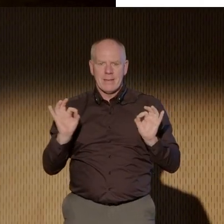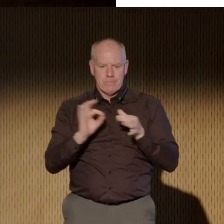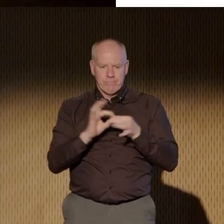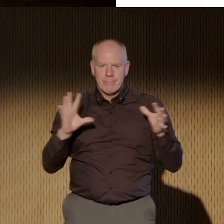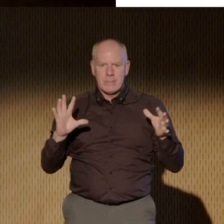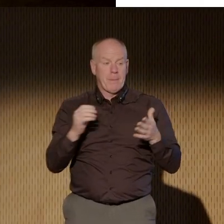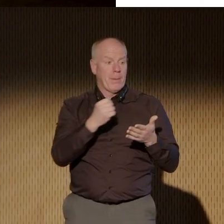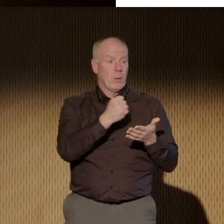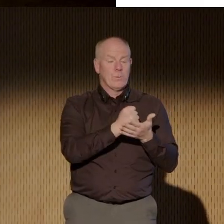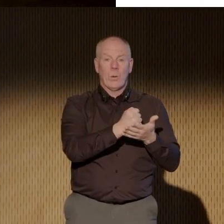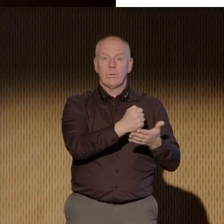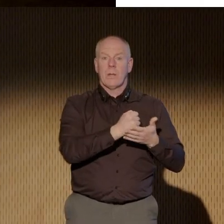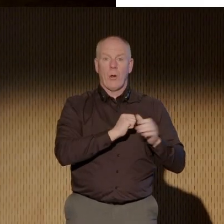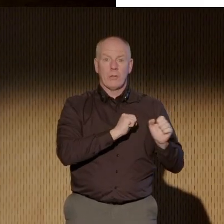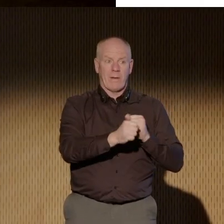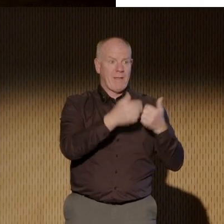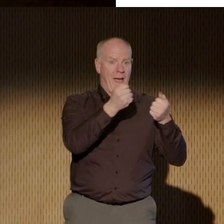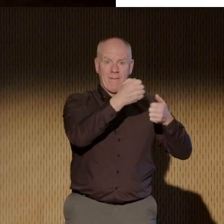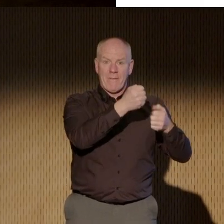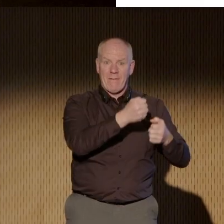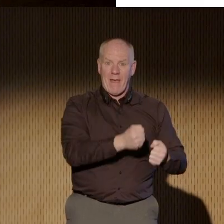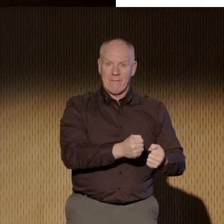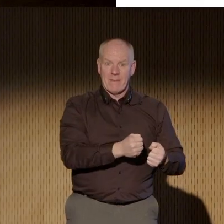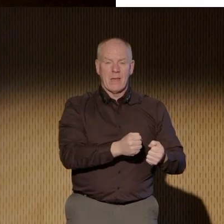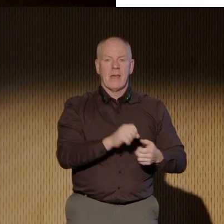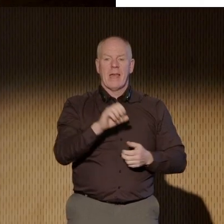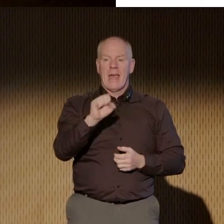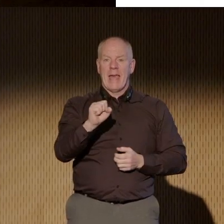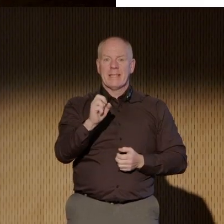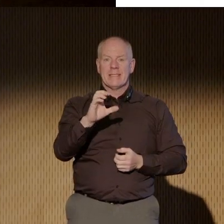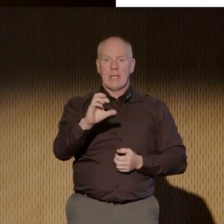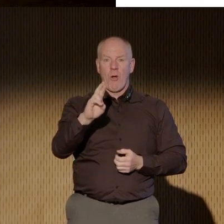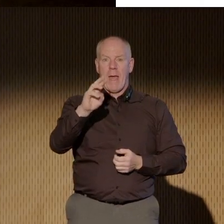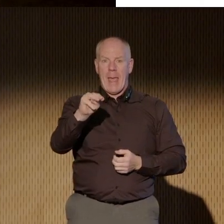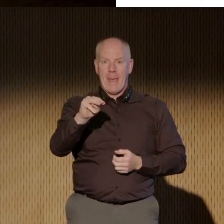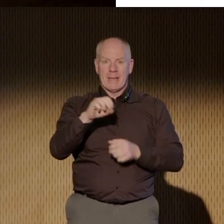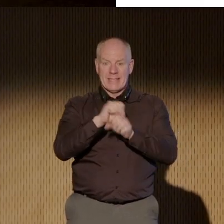support services using a CRM system which is capturing a certain amount of data. We then